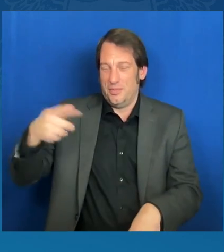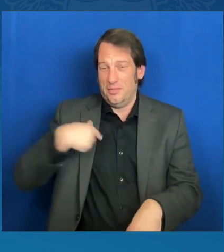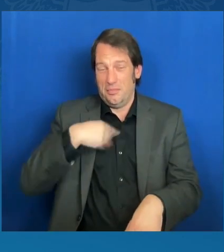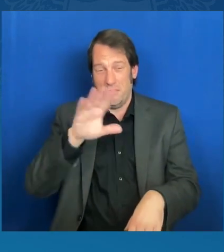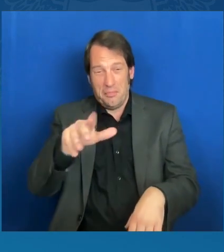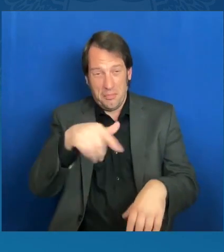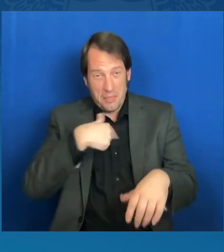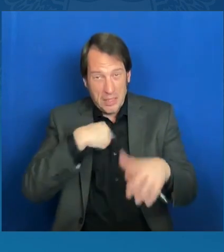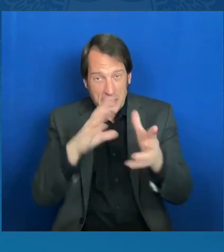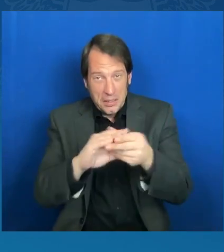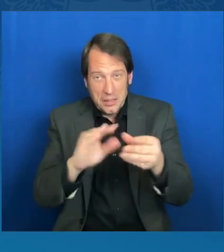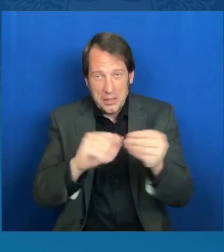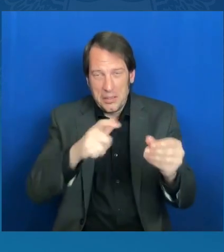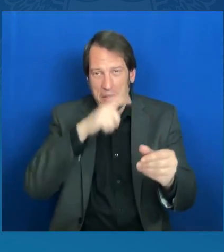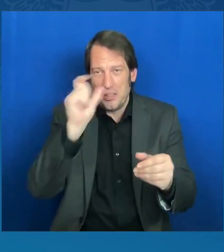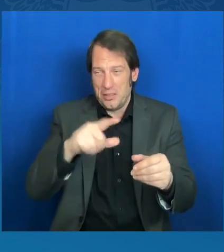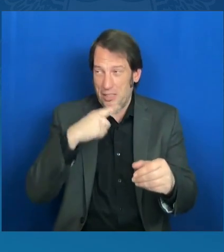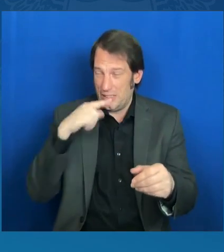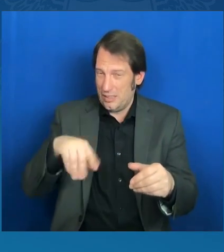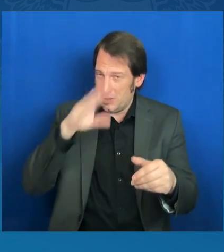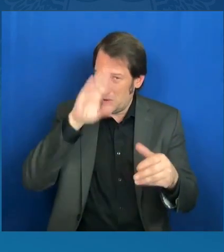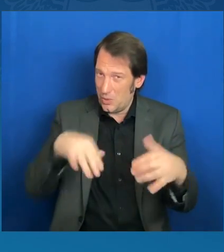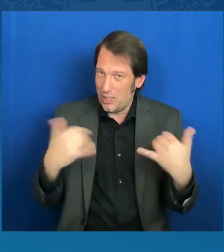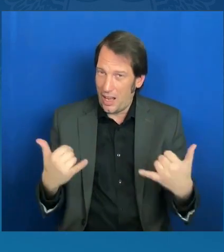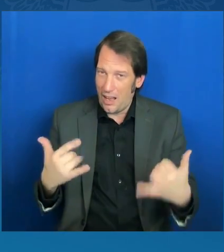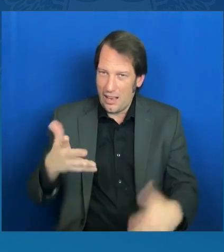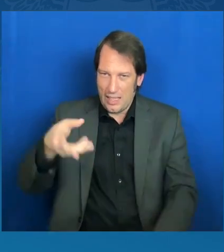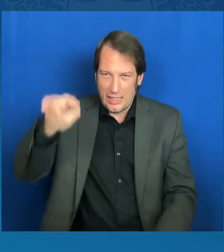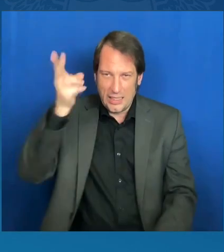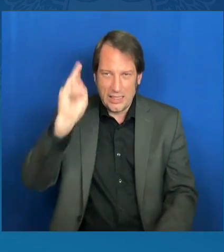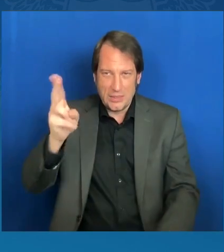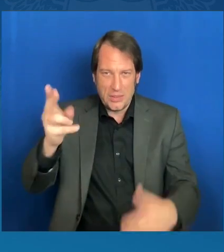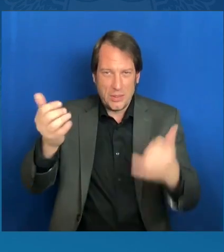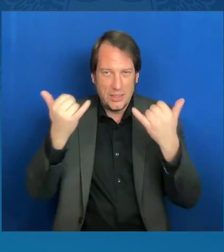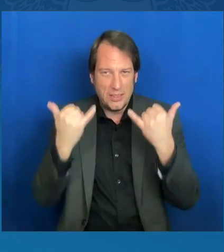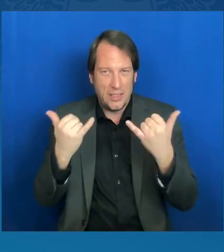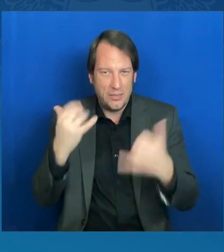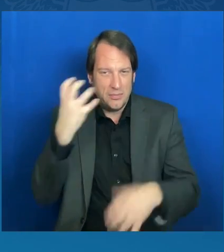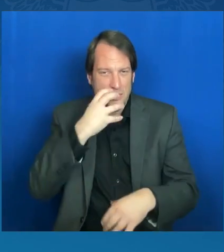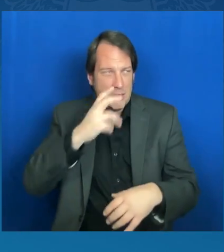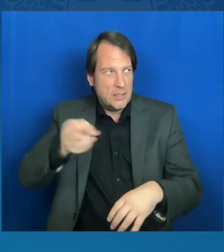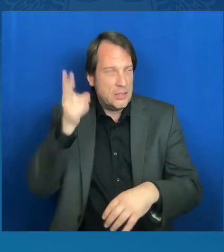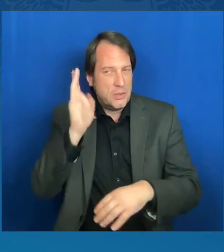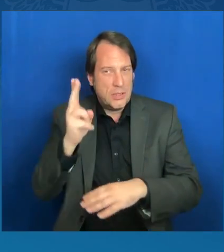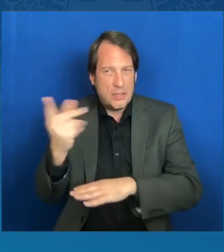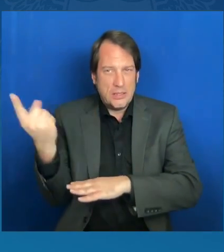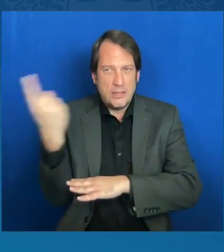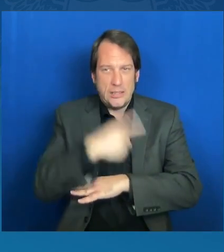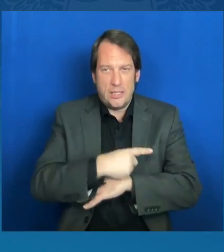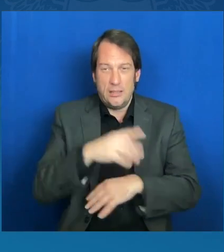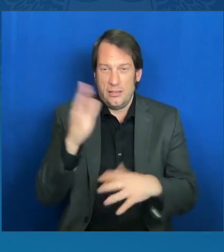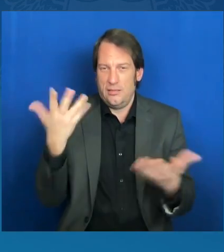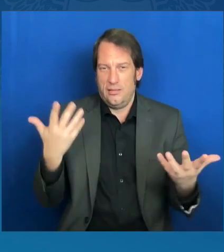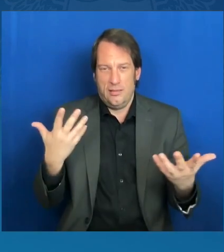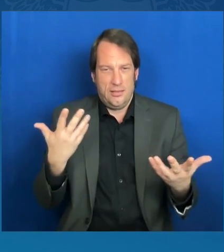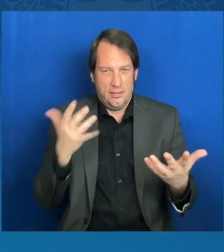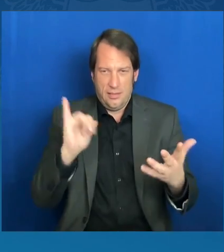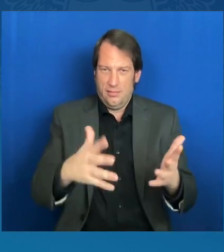This is a historic day. That's a testament, first and foremost, to the importance of the problem